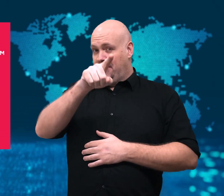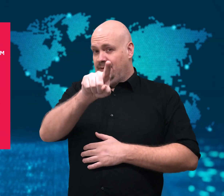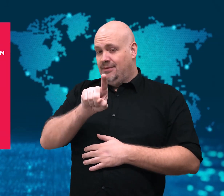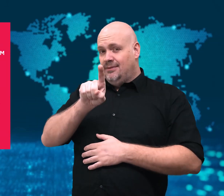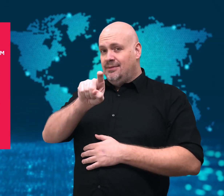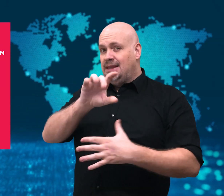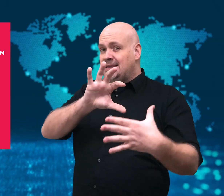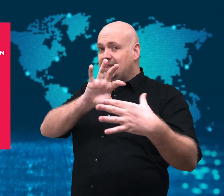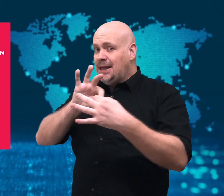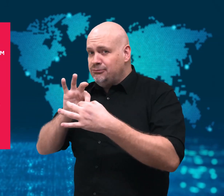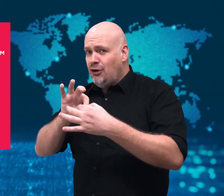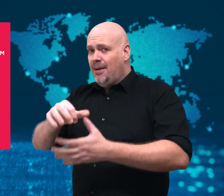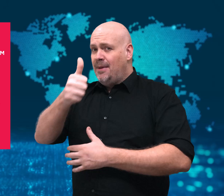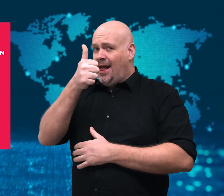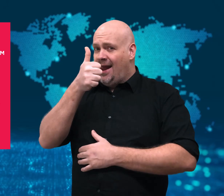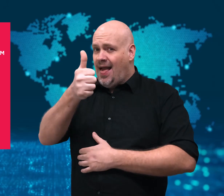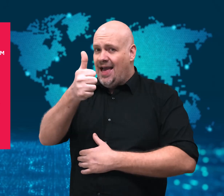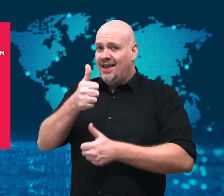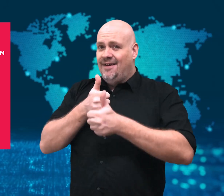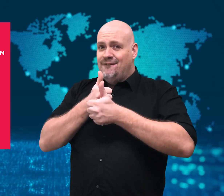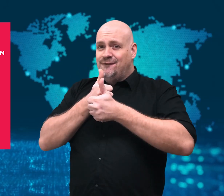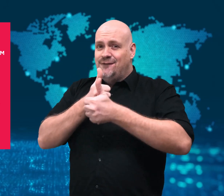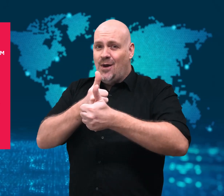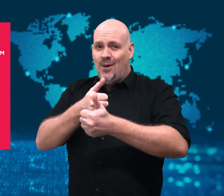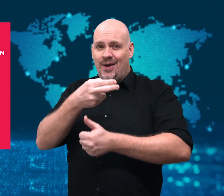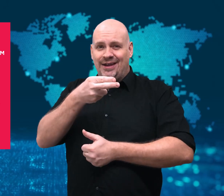Don’t forget to subscribe, like,